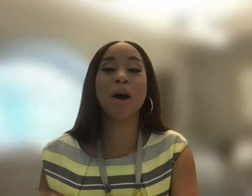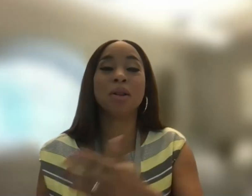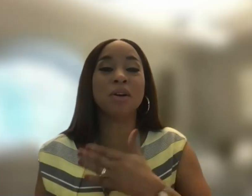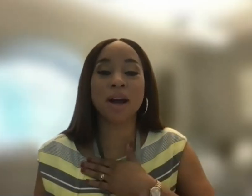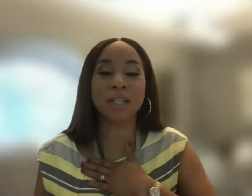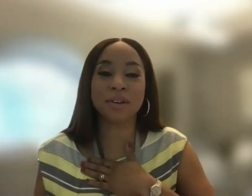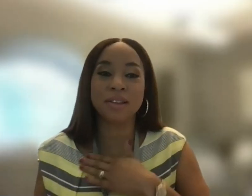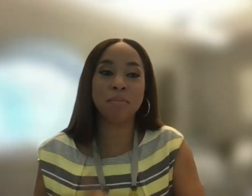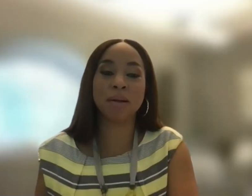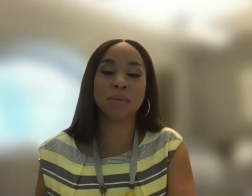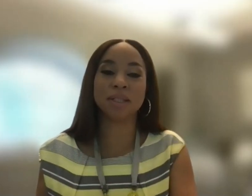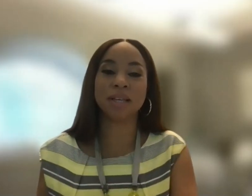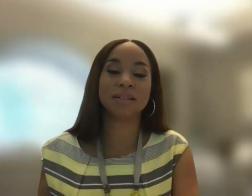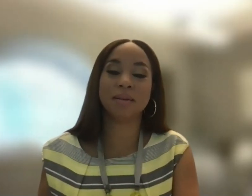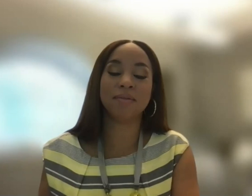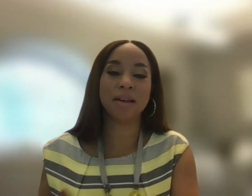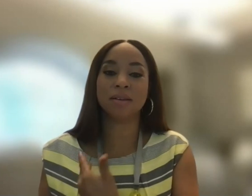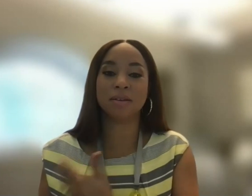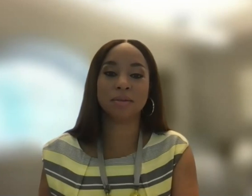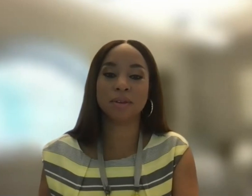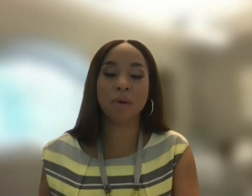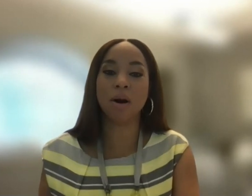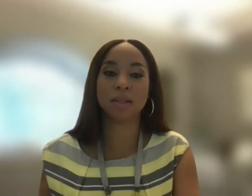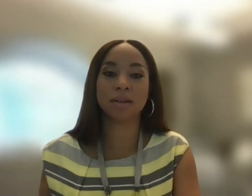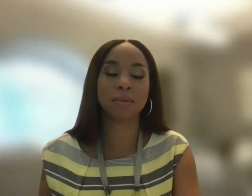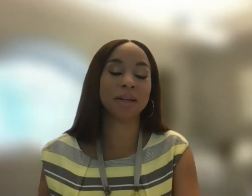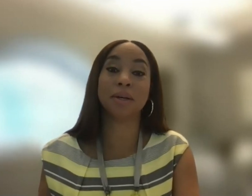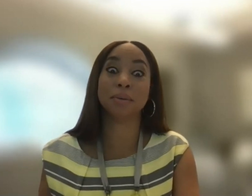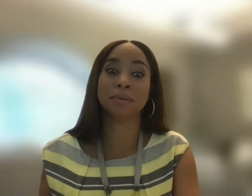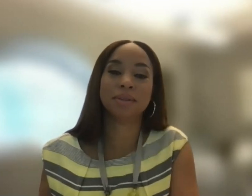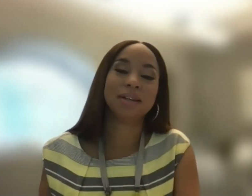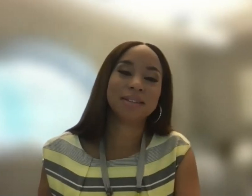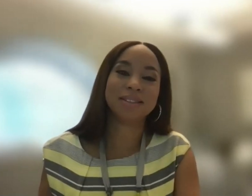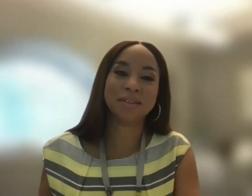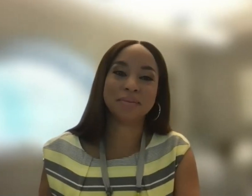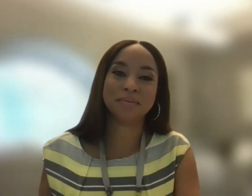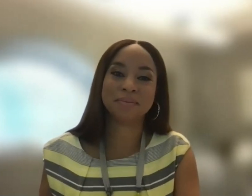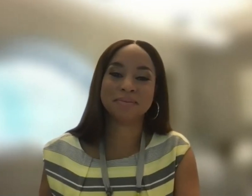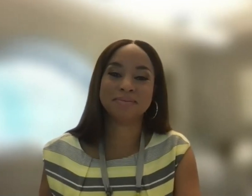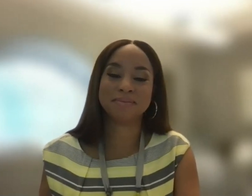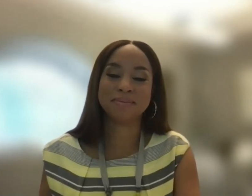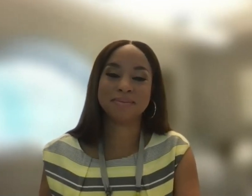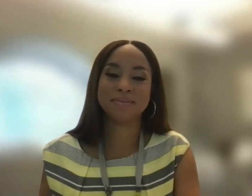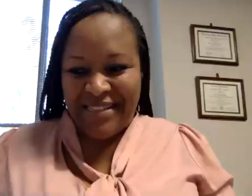So Bambi all the criteria that they probably wouldn't take us up if I, you know, if I walked in, like, No.